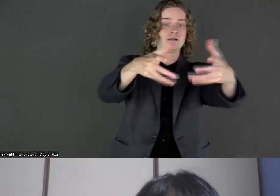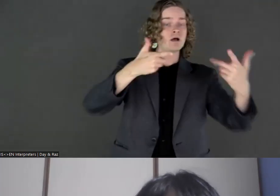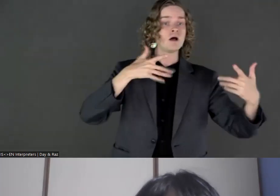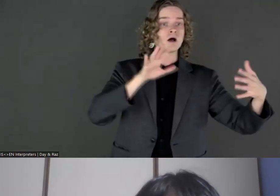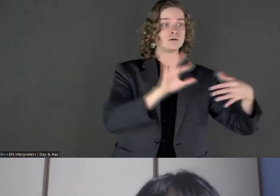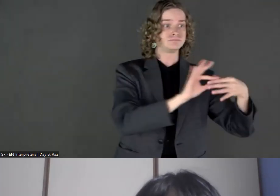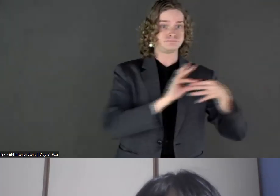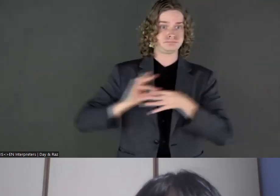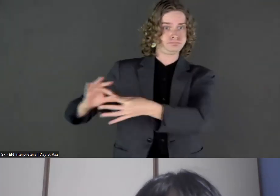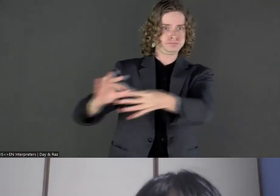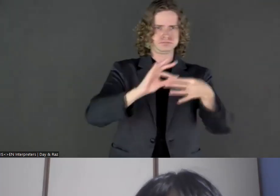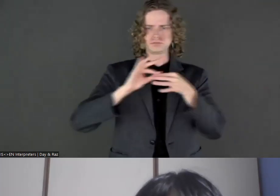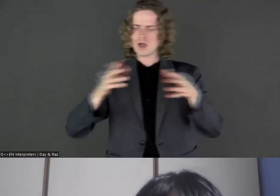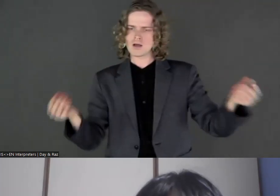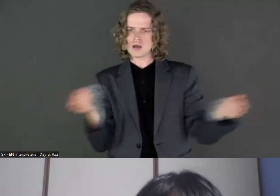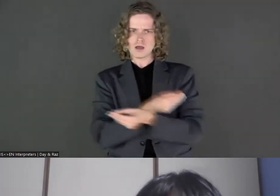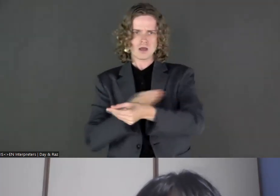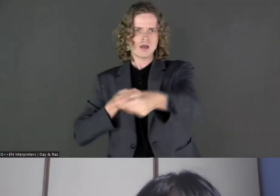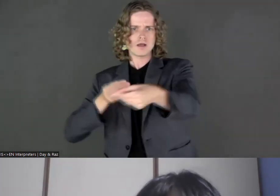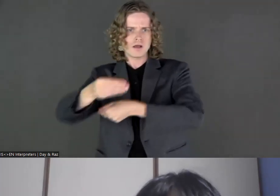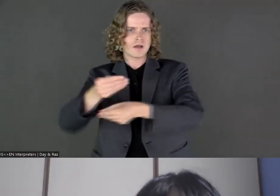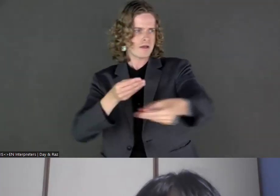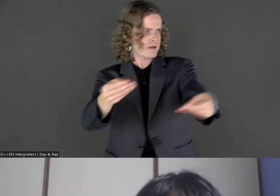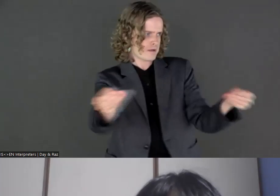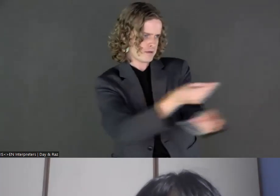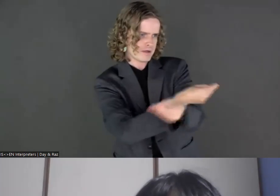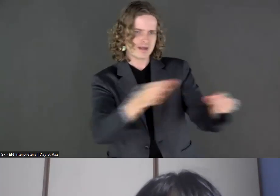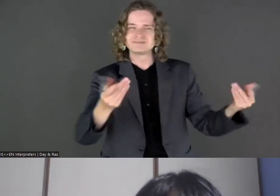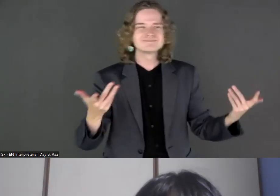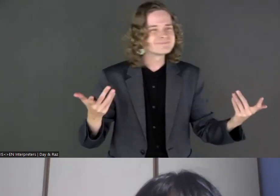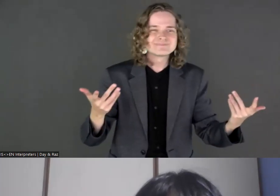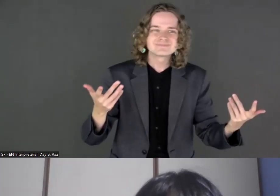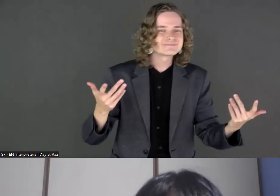particular working group so that they could get us heard, so that we could talk about our challenges.